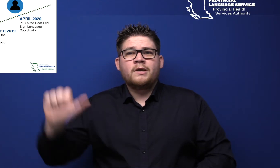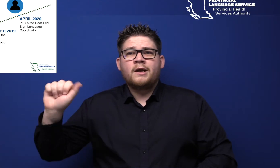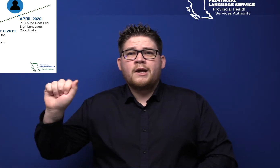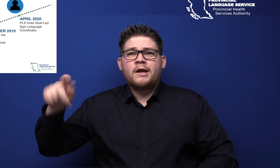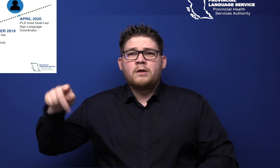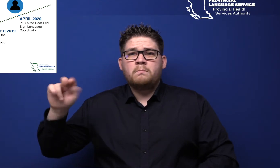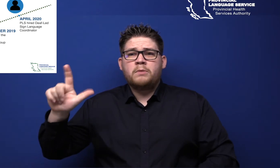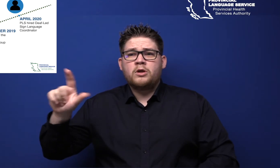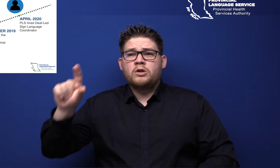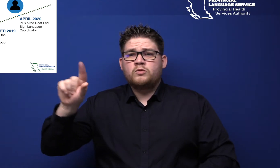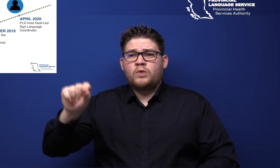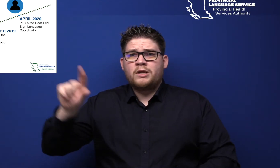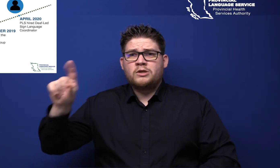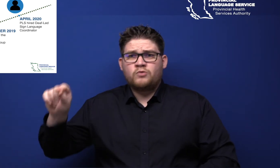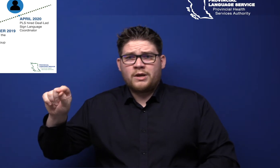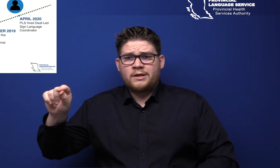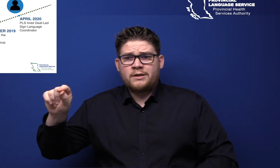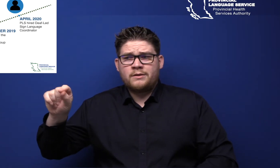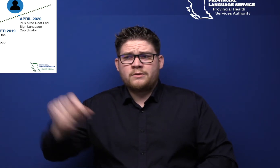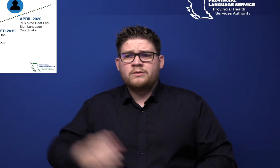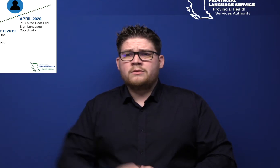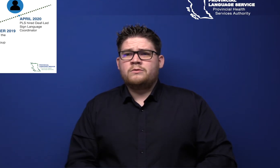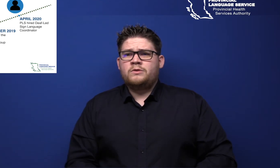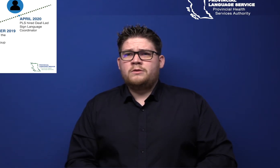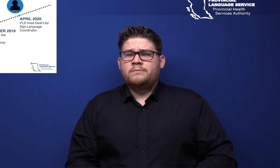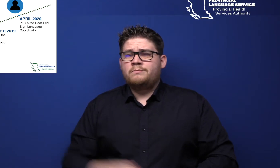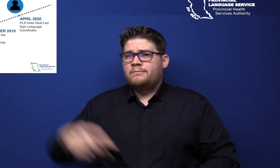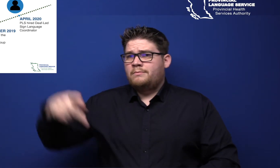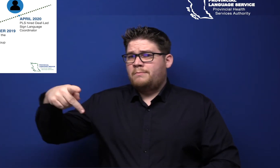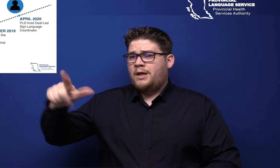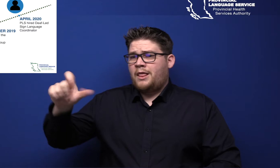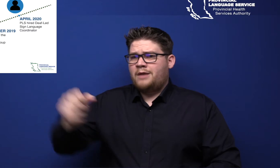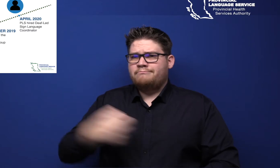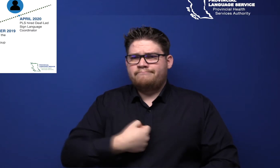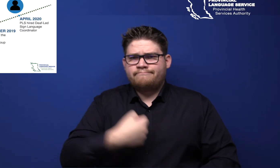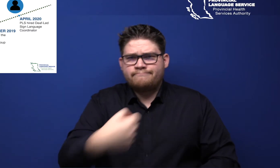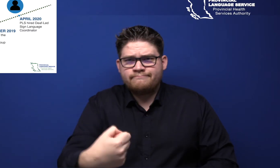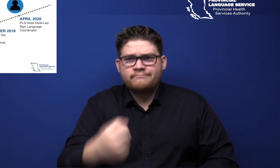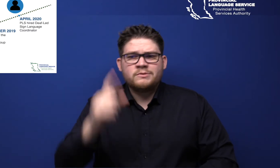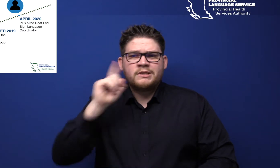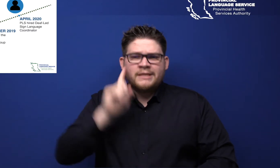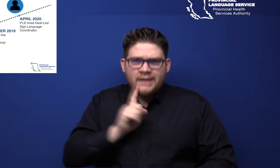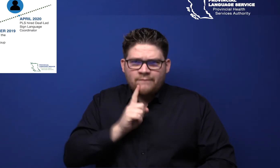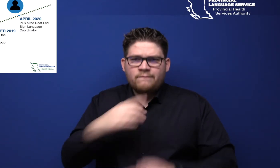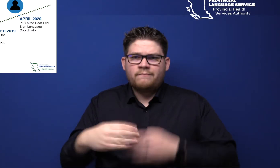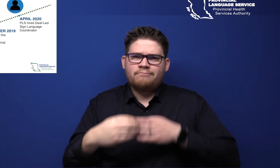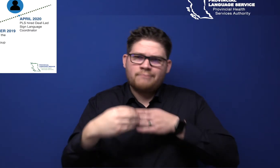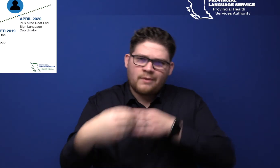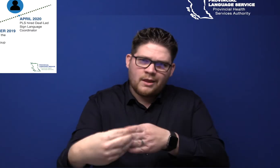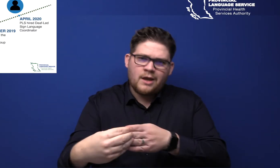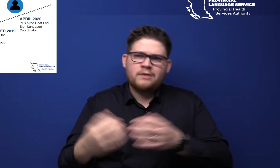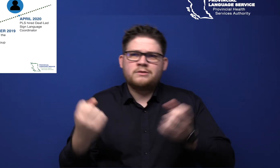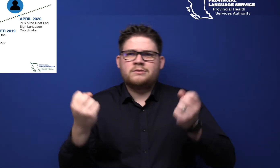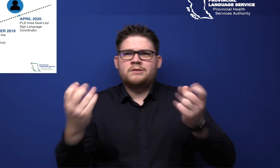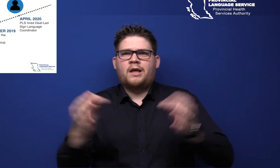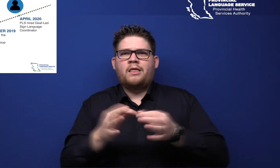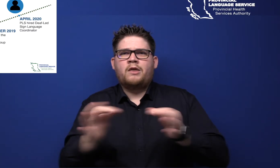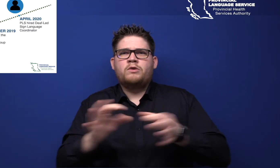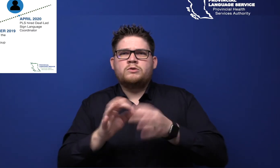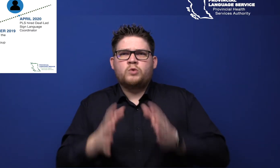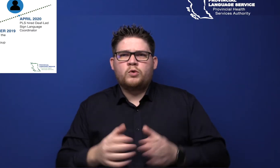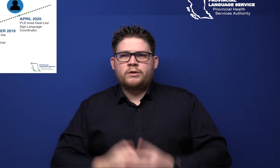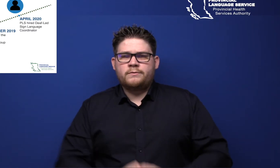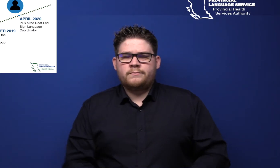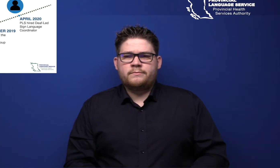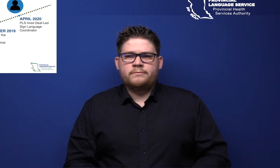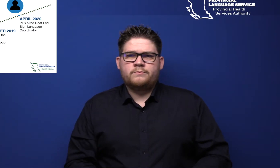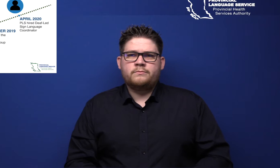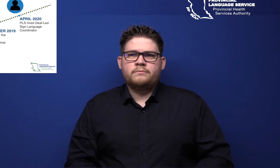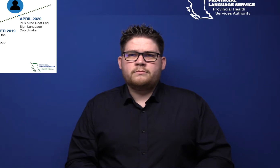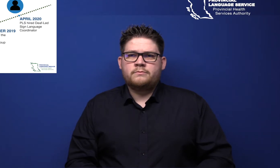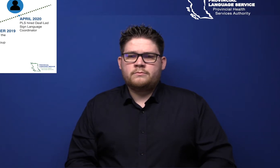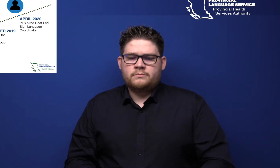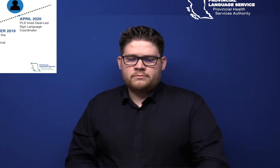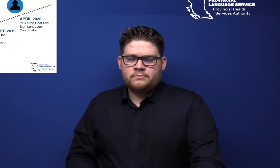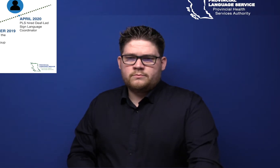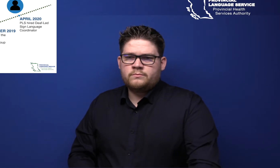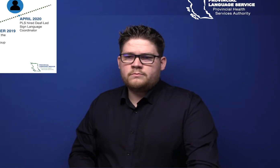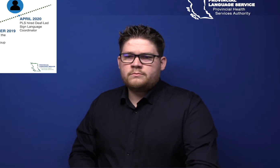IN APRIL 2020, PLS HIRED A DEAF LEAD, SIGN LANGUAGE COORDINATOR.